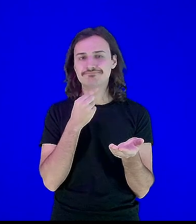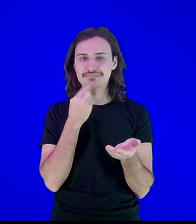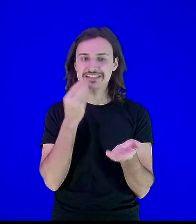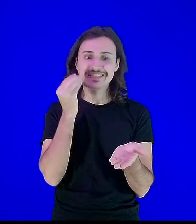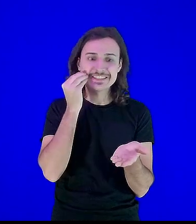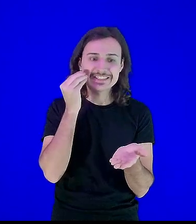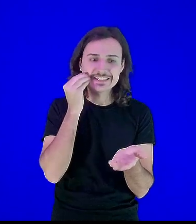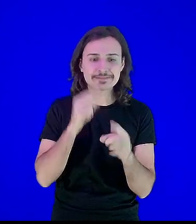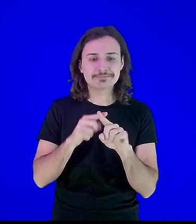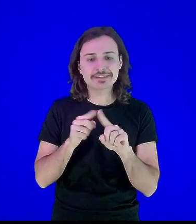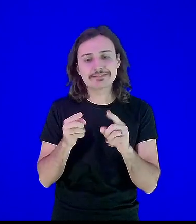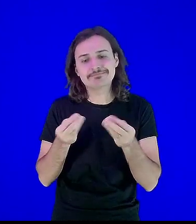to be on the web